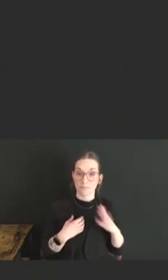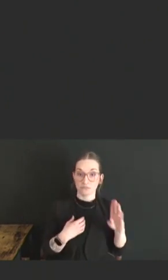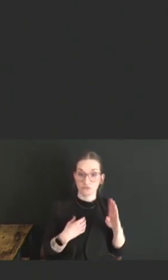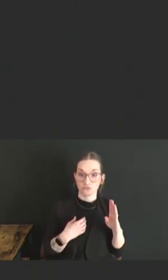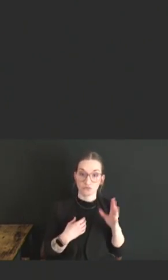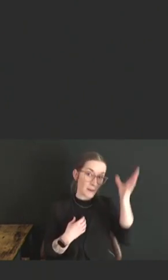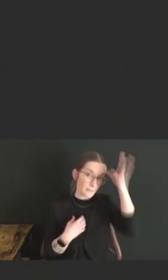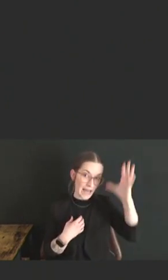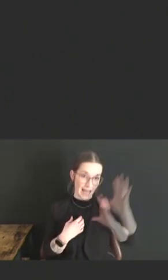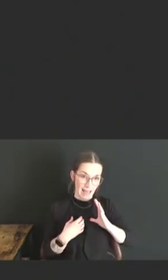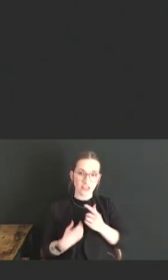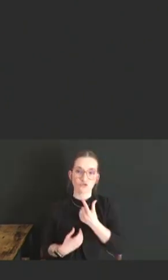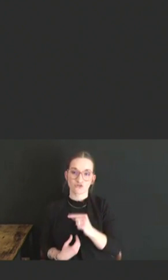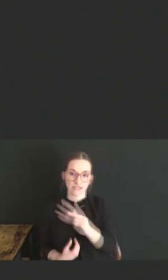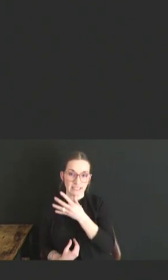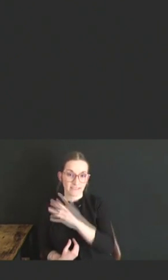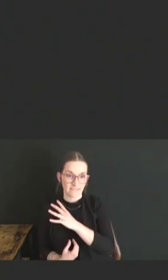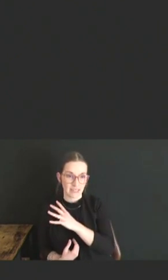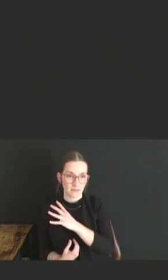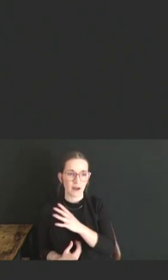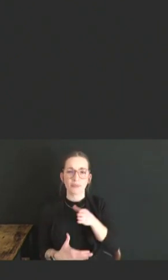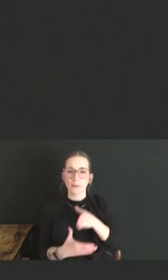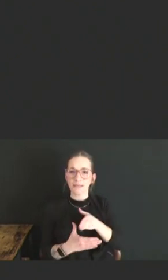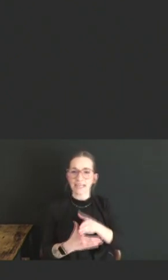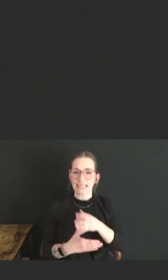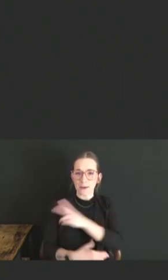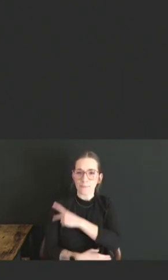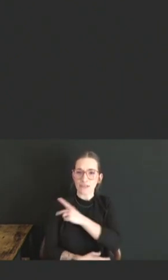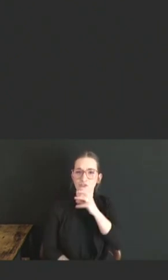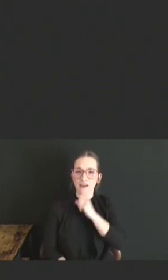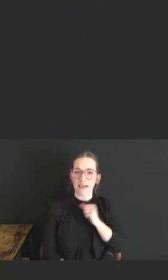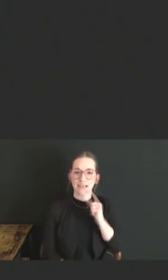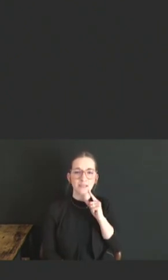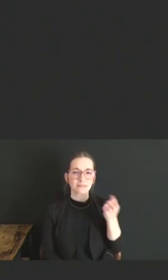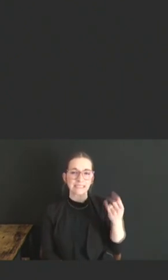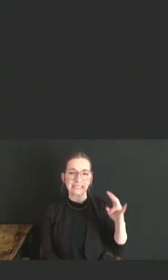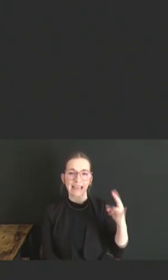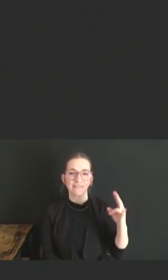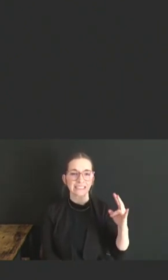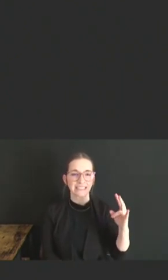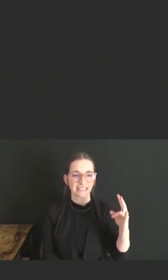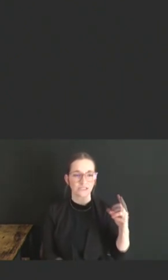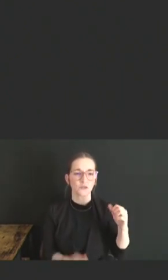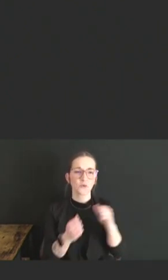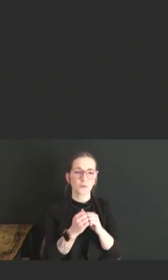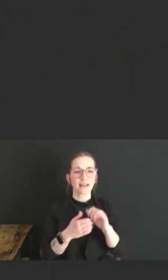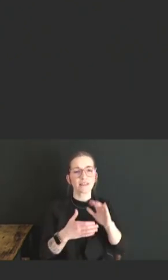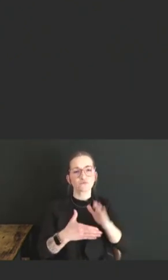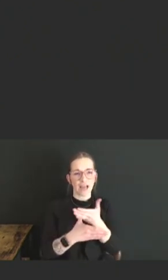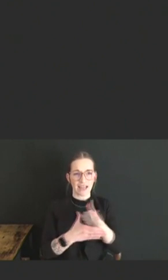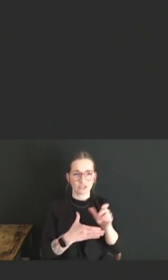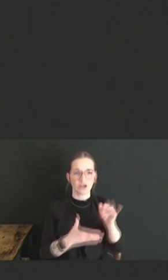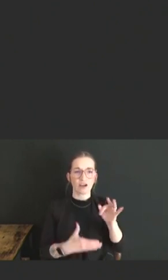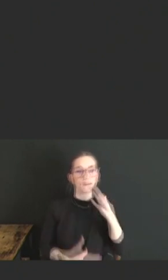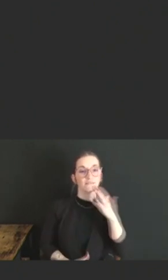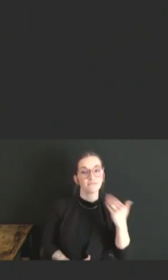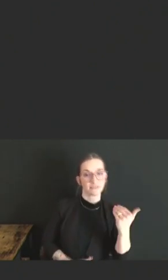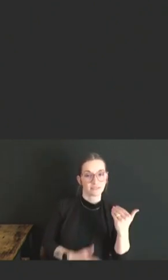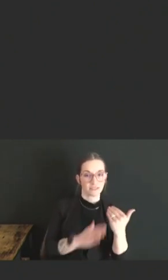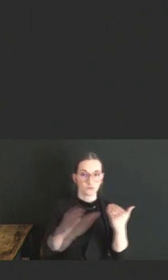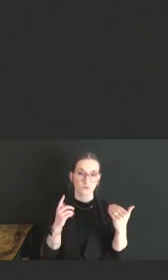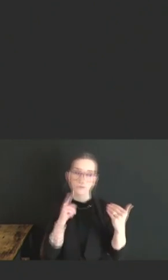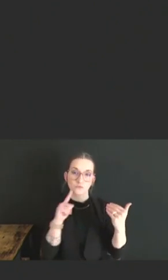was 17 years with an interquartile range of 15 to 21 years, and of the 60 patients surveyed who